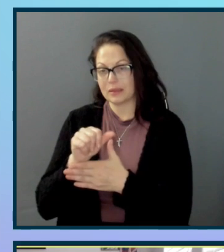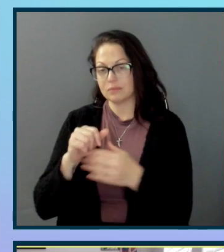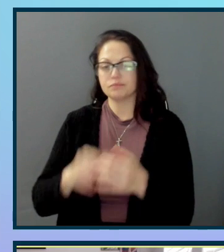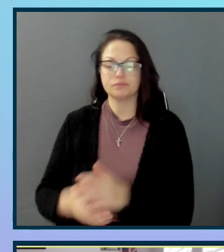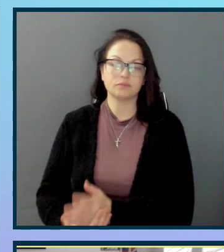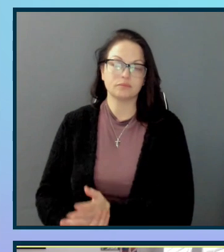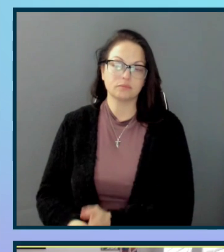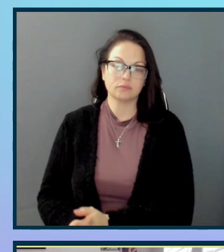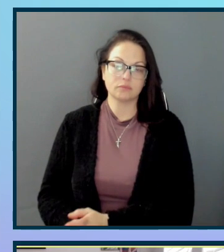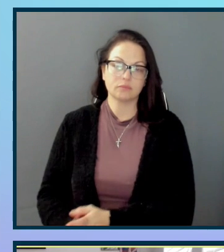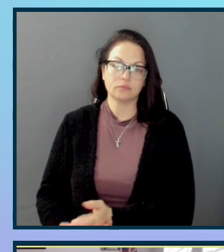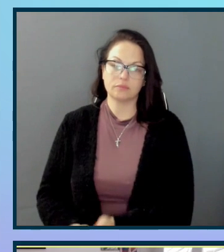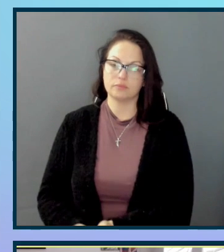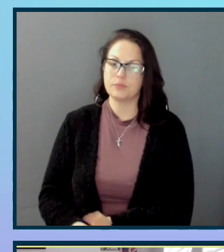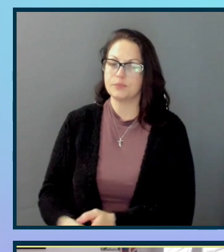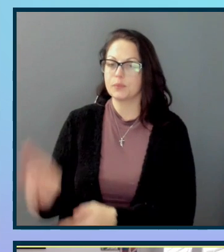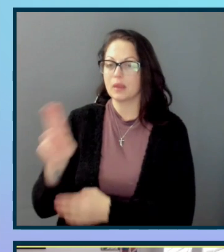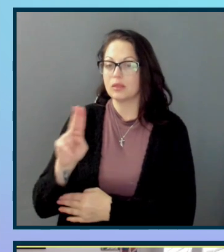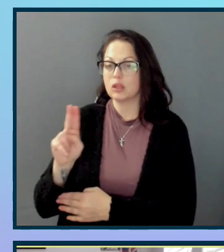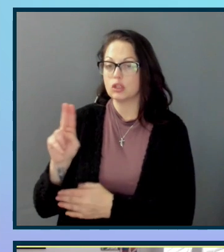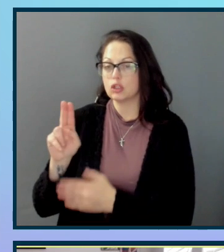The UN is projecting that by 2050